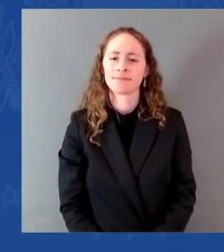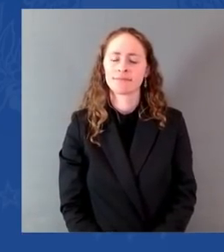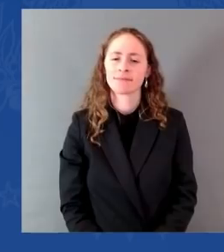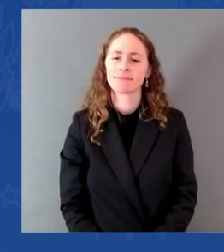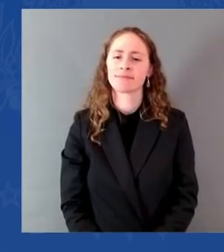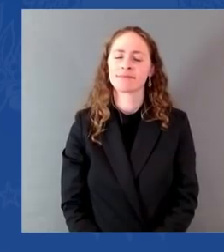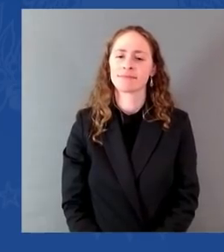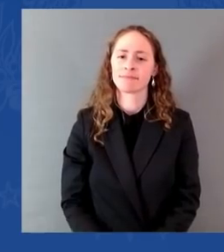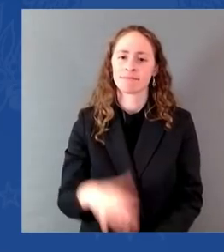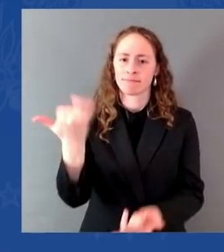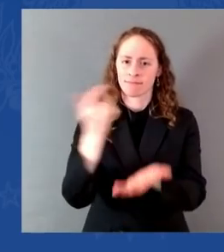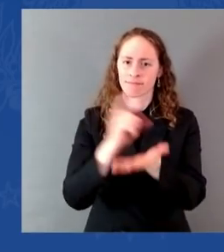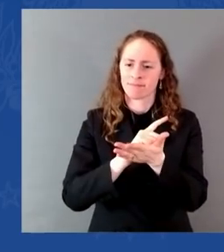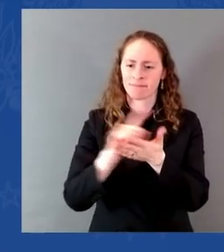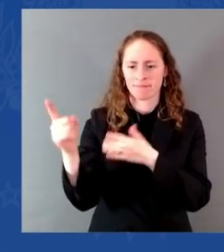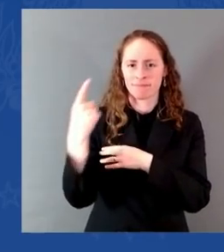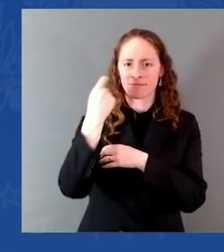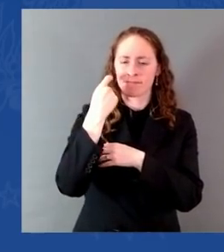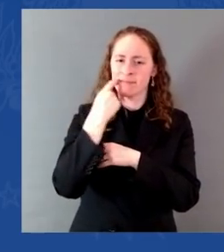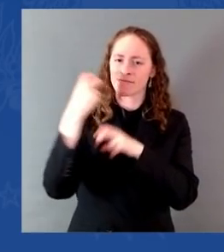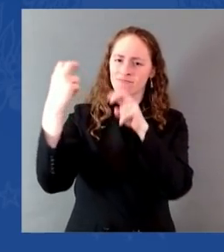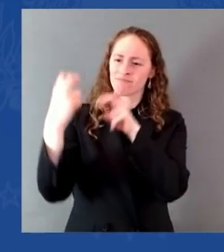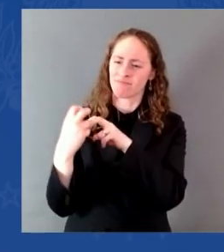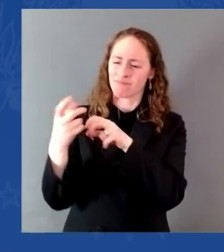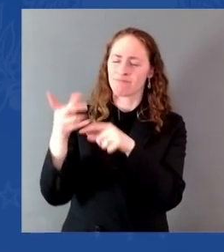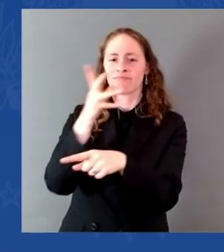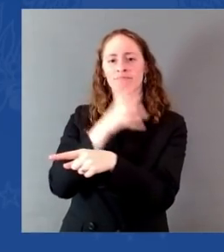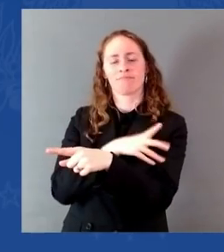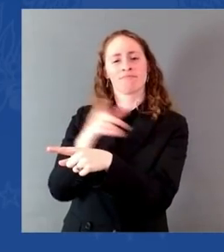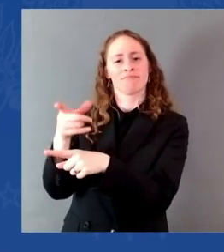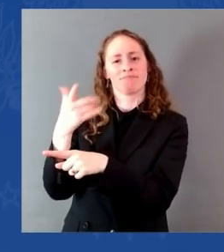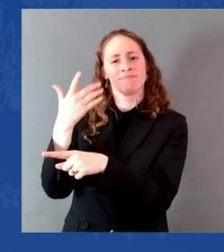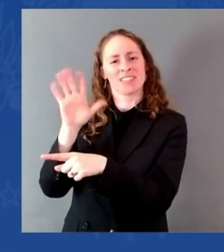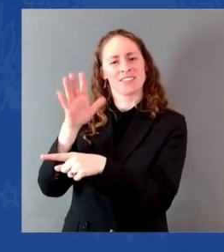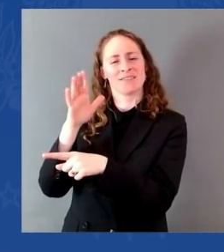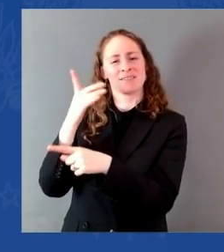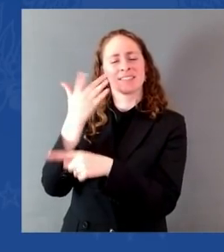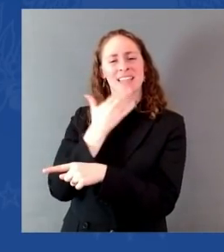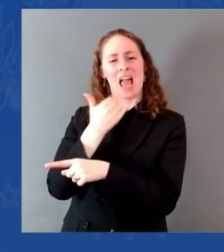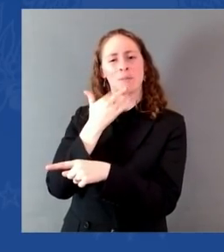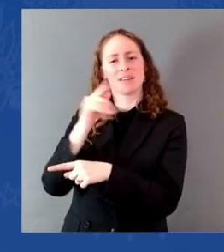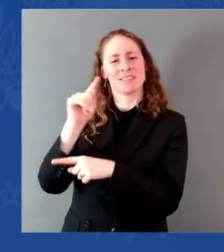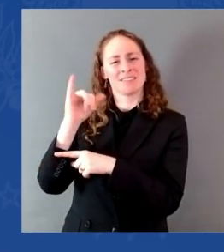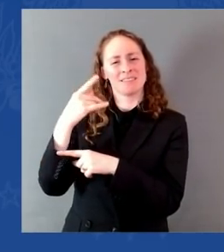meant having to choose between rent, groceries, and medication, she said,